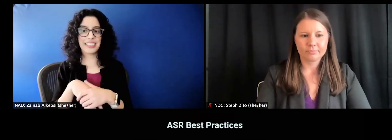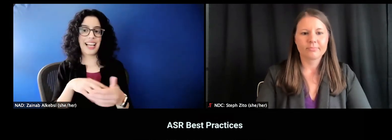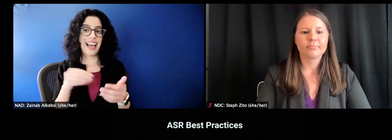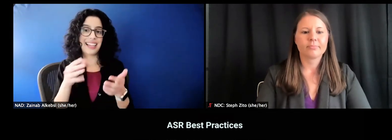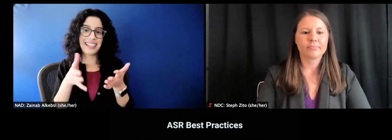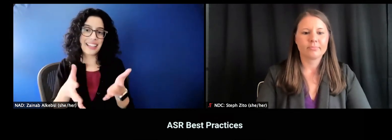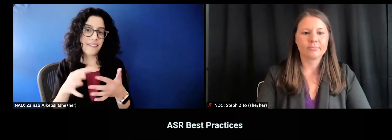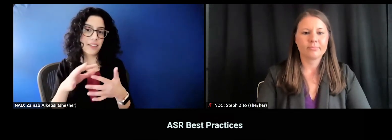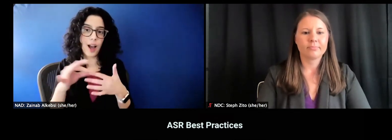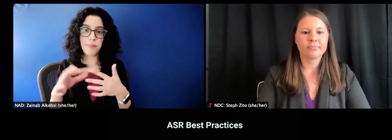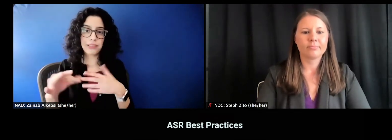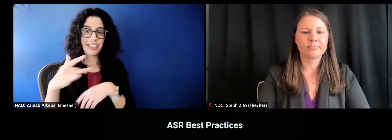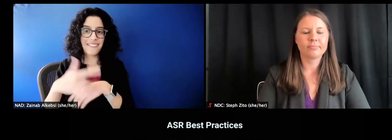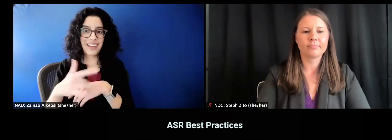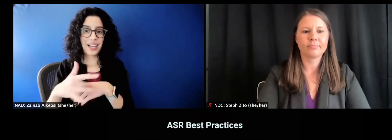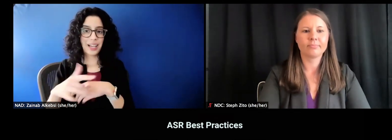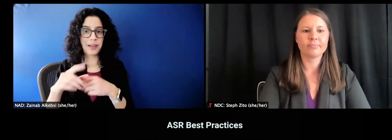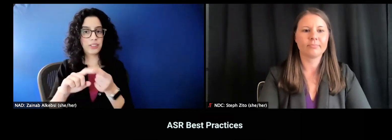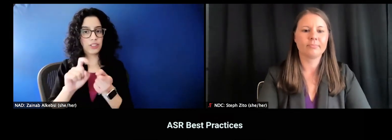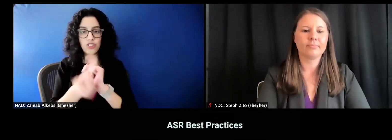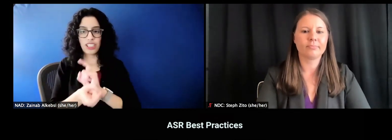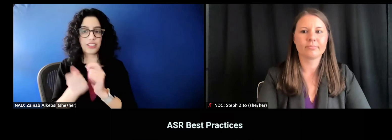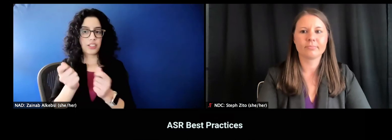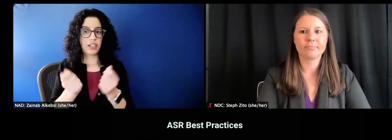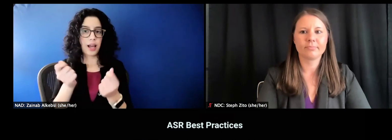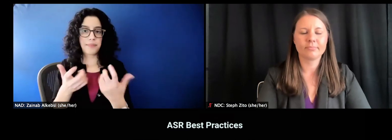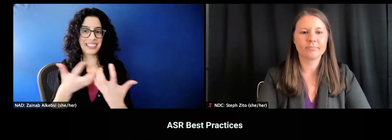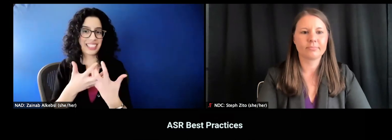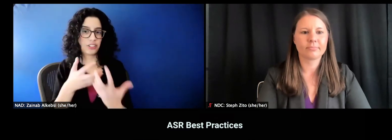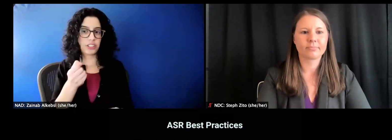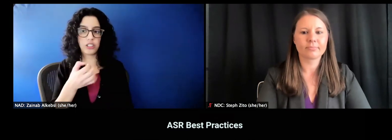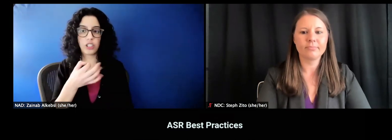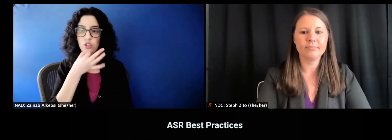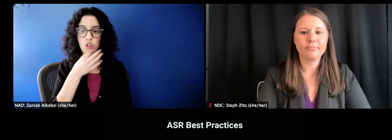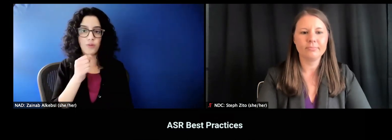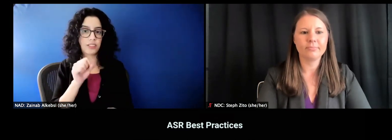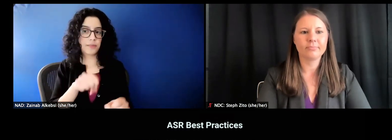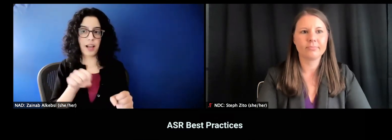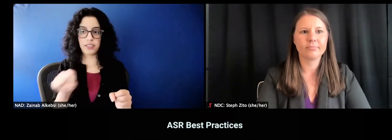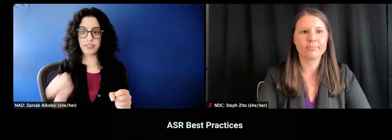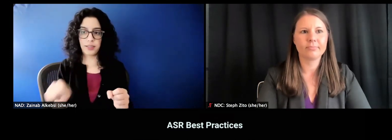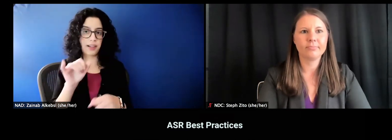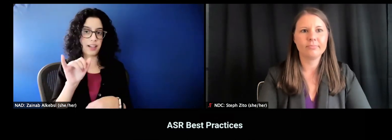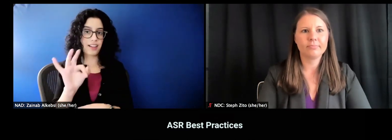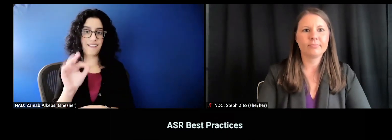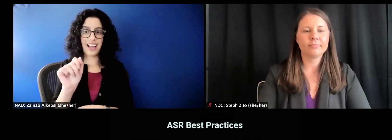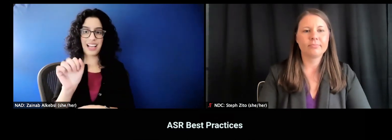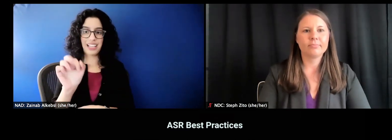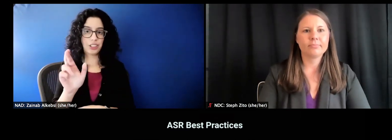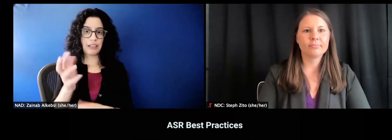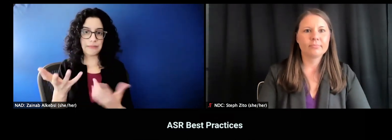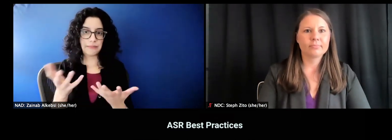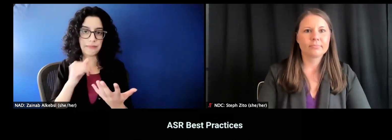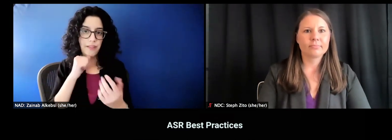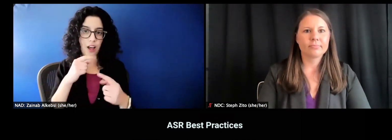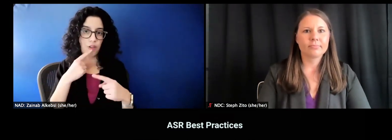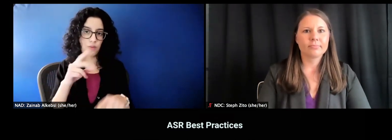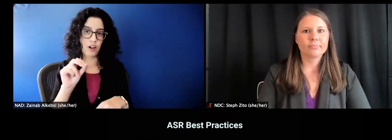Leave the option available to change accommodations as soon as possible if ASR is not working out for them.